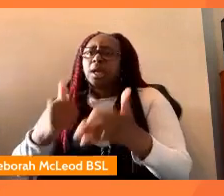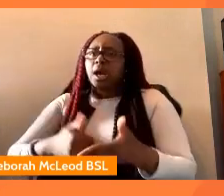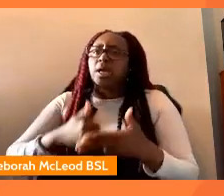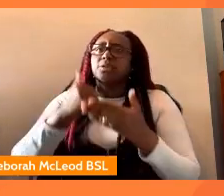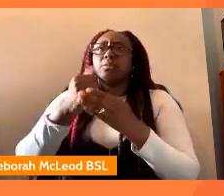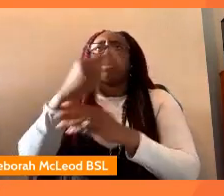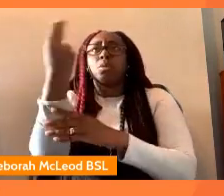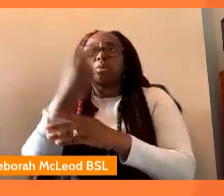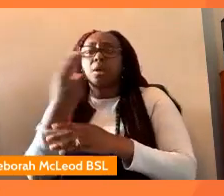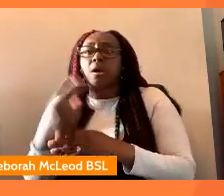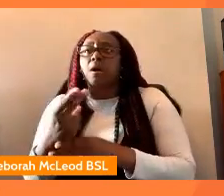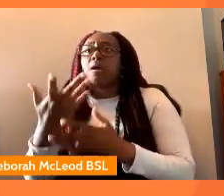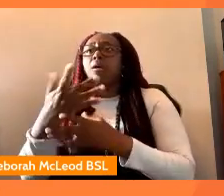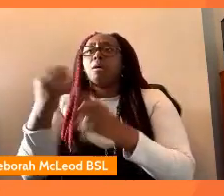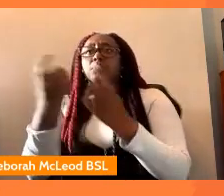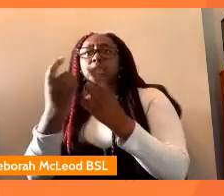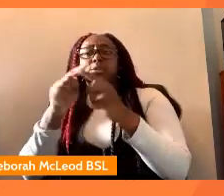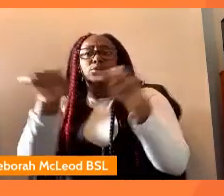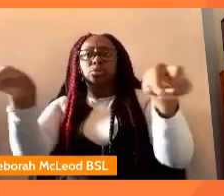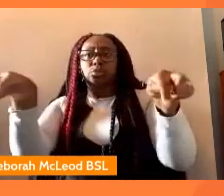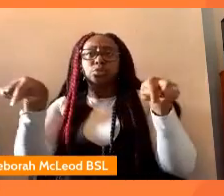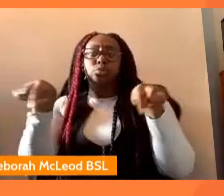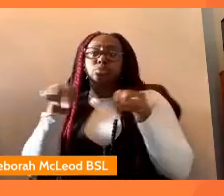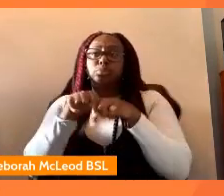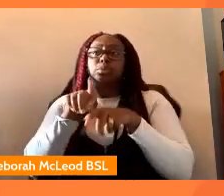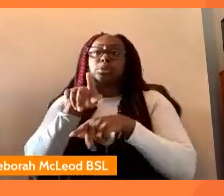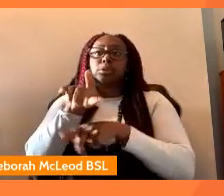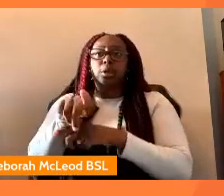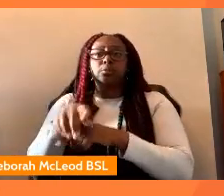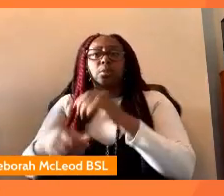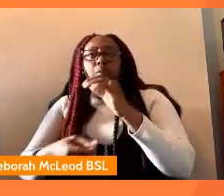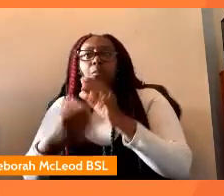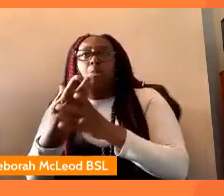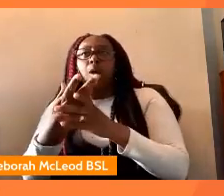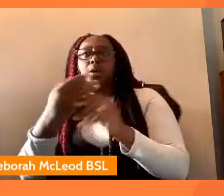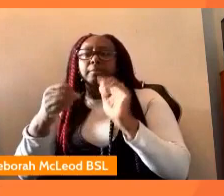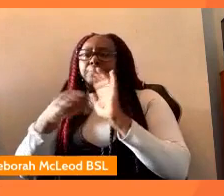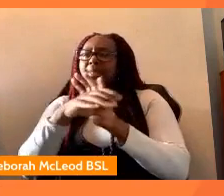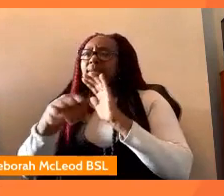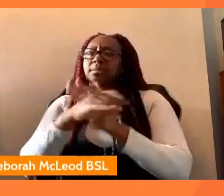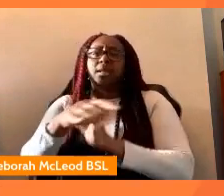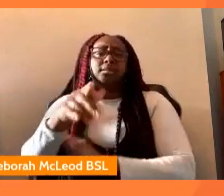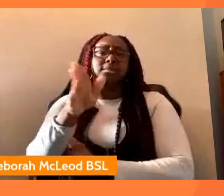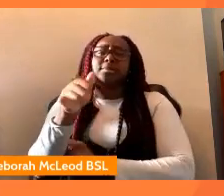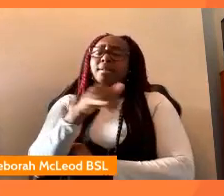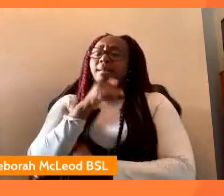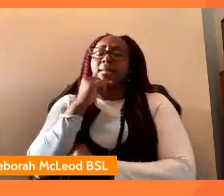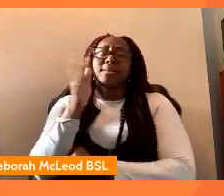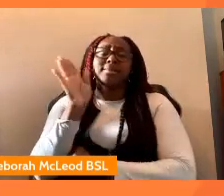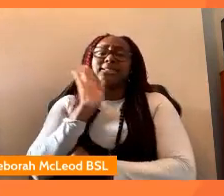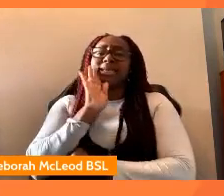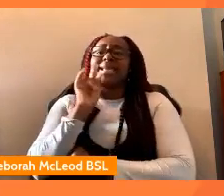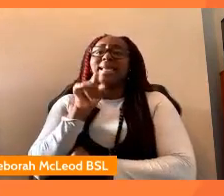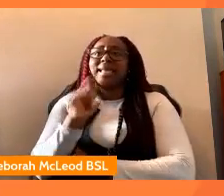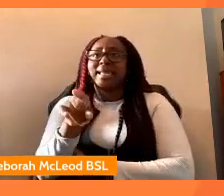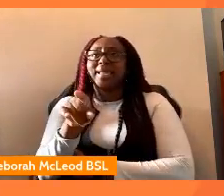and arts organisations to embrace the prospects of emerging media. It's so nice to hear Harmeet speaking.